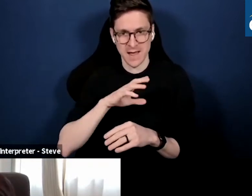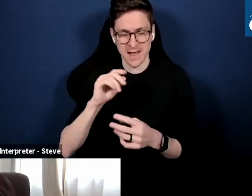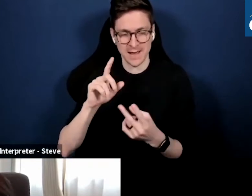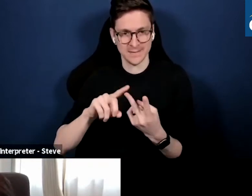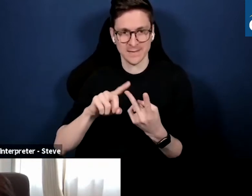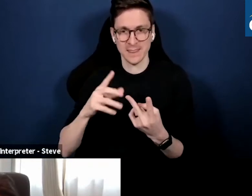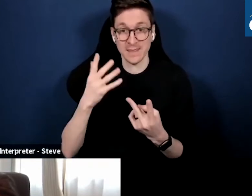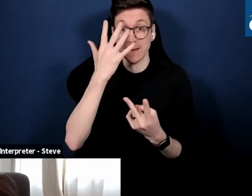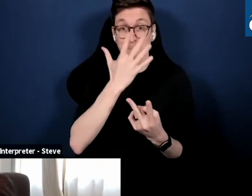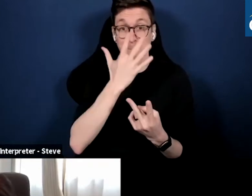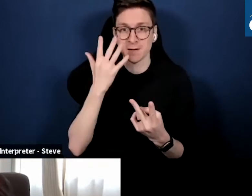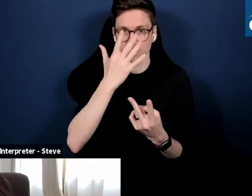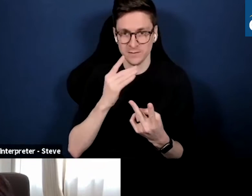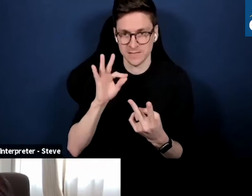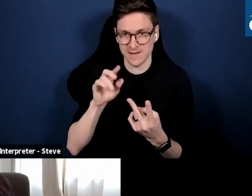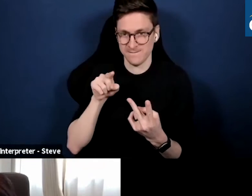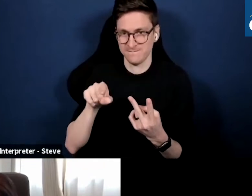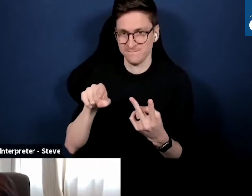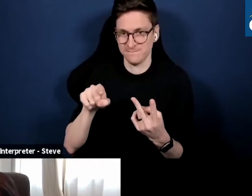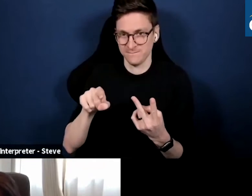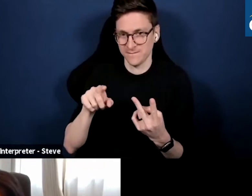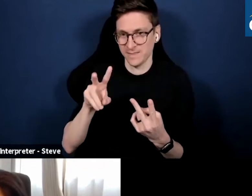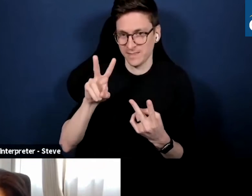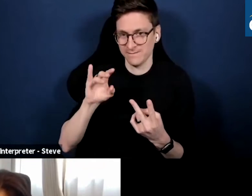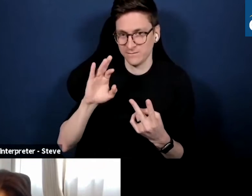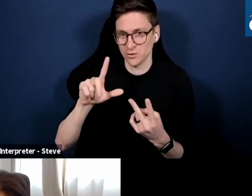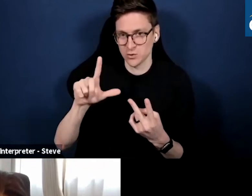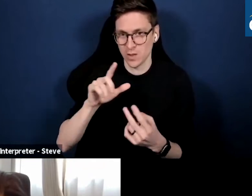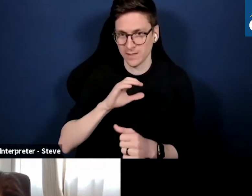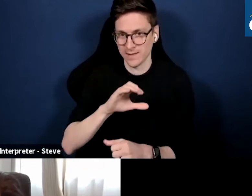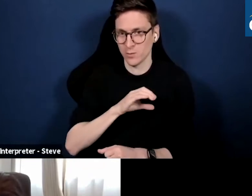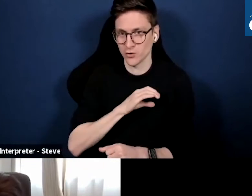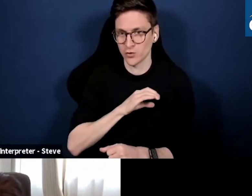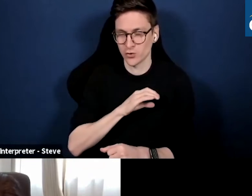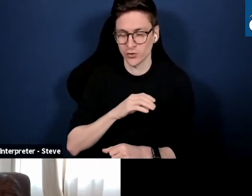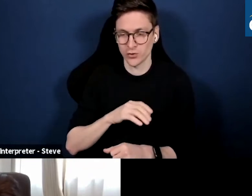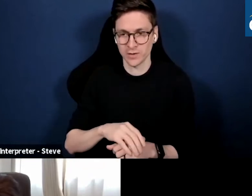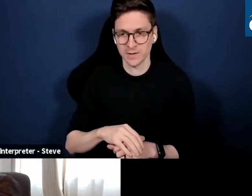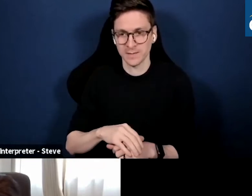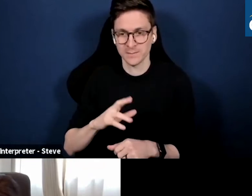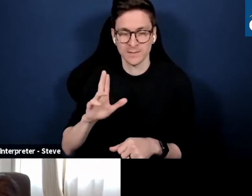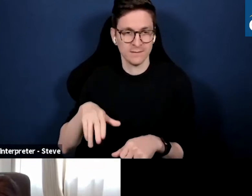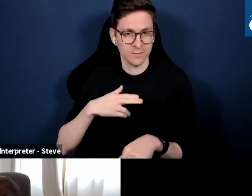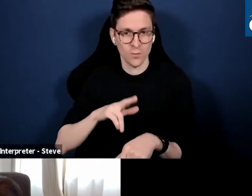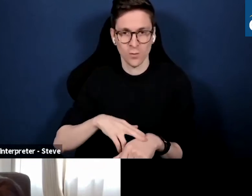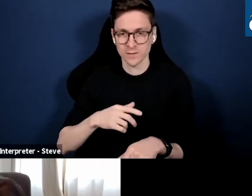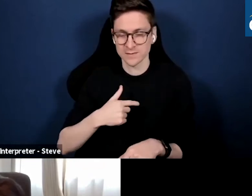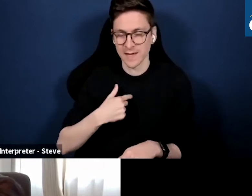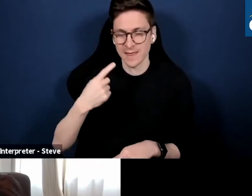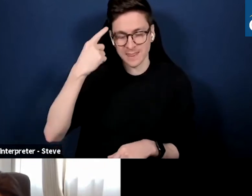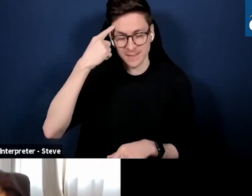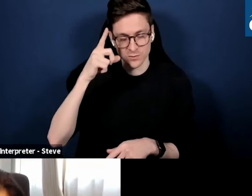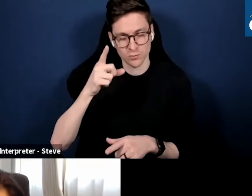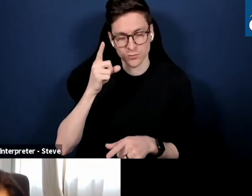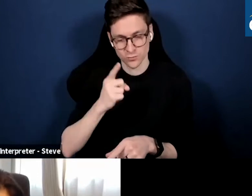the virtual characters of course i think you're right about the power of facial expression